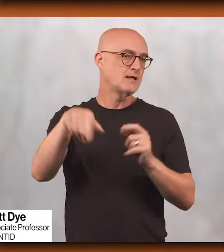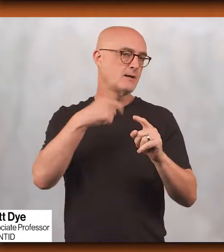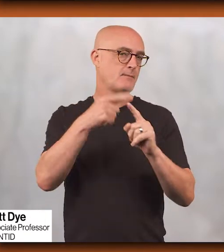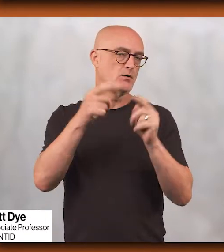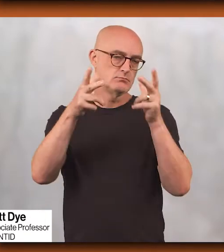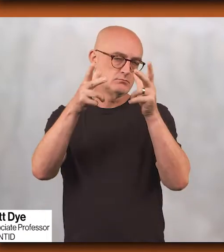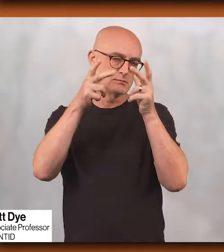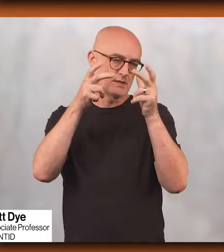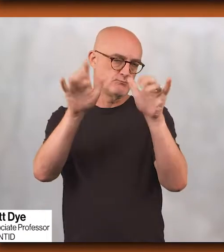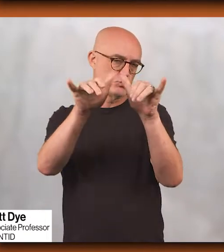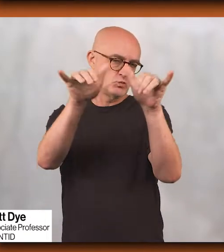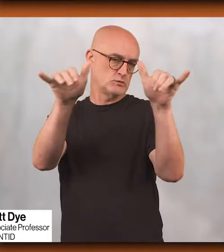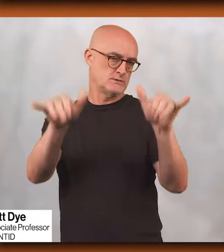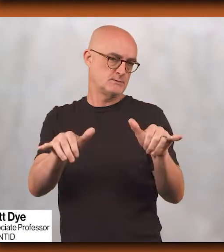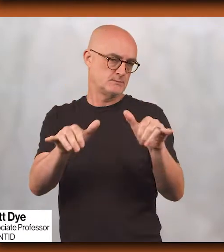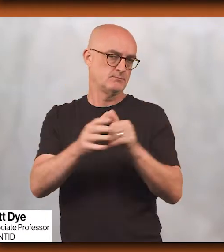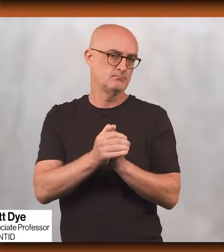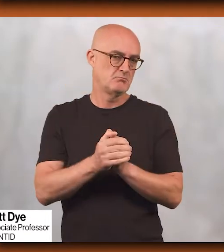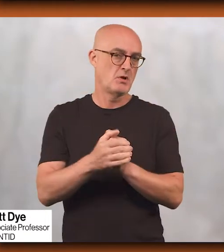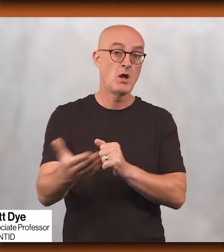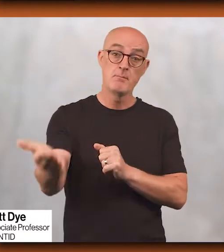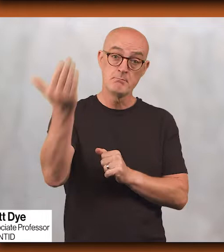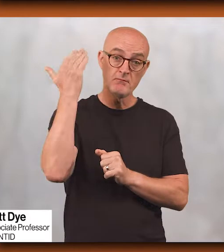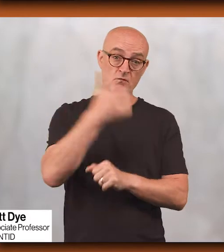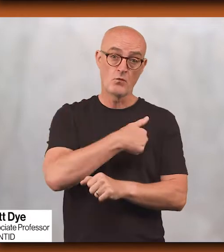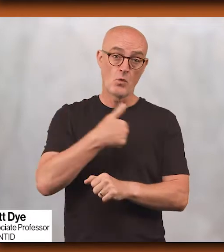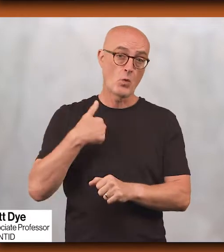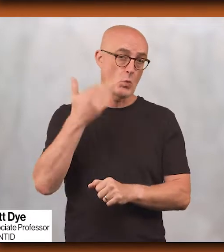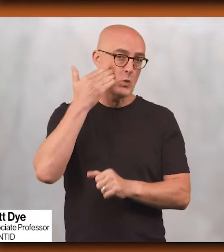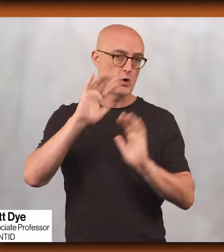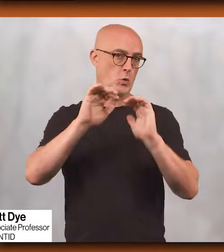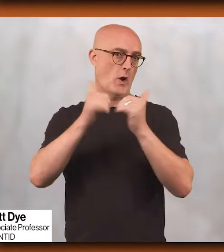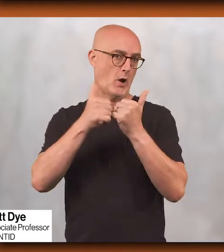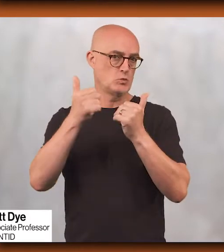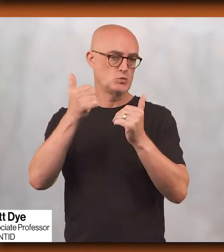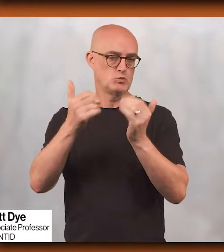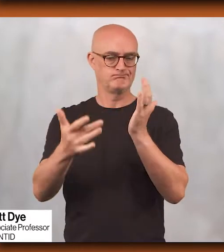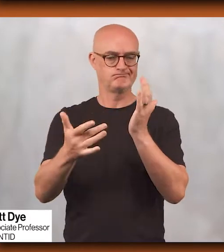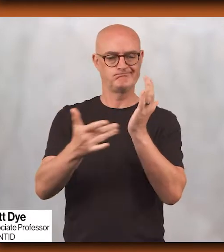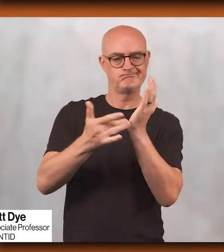even before we had digital technologies for tracking eye gaze, it was well known